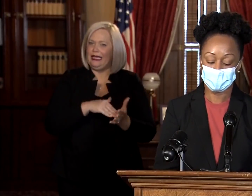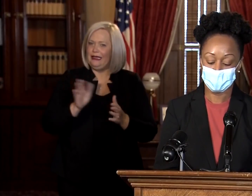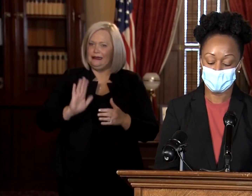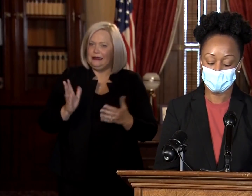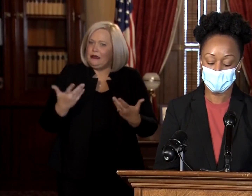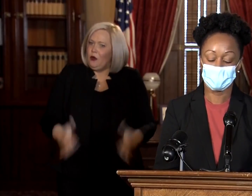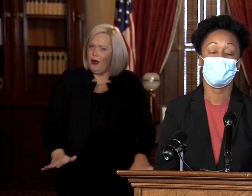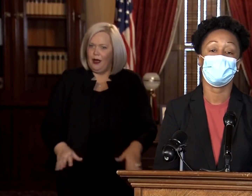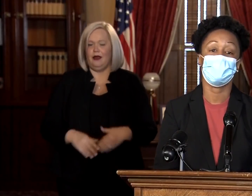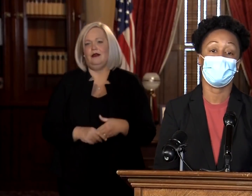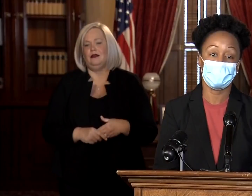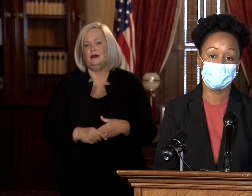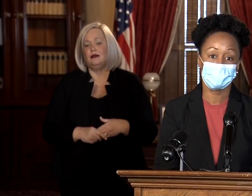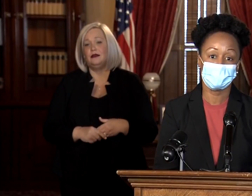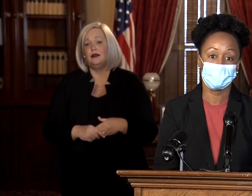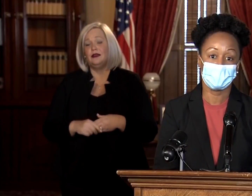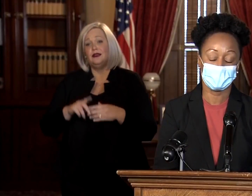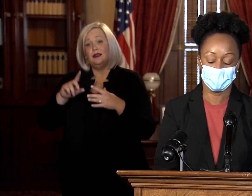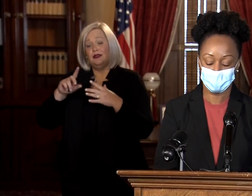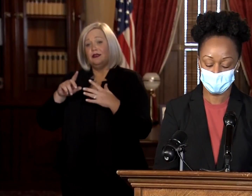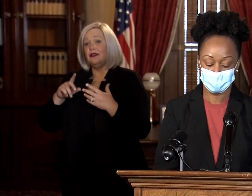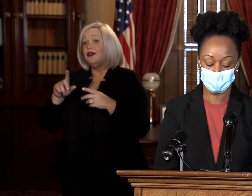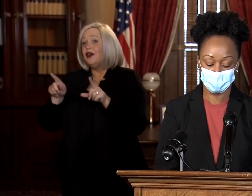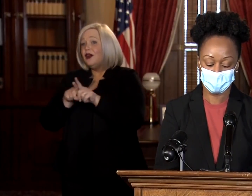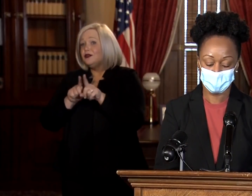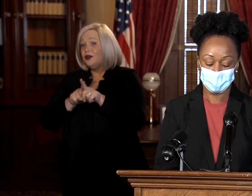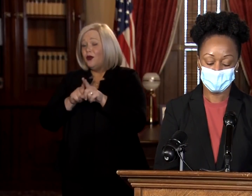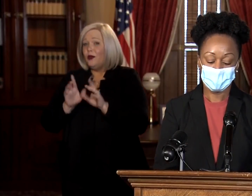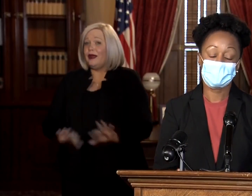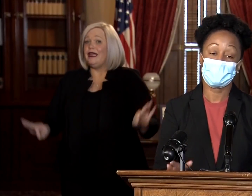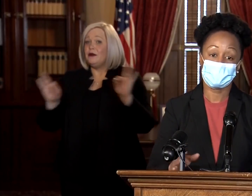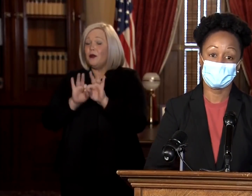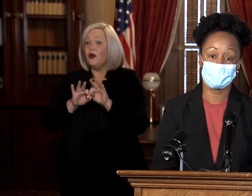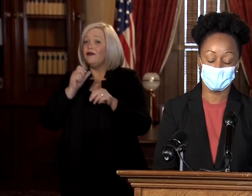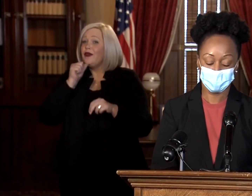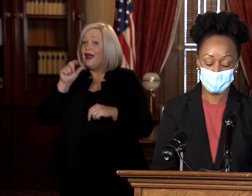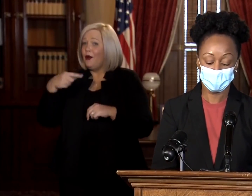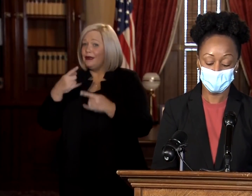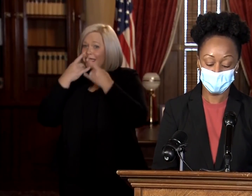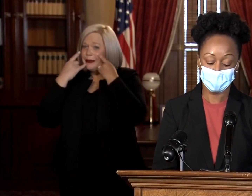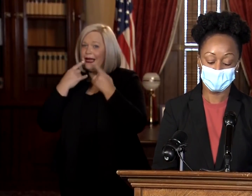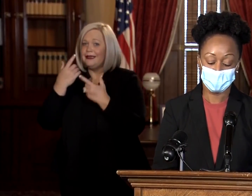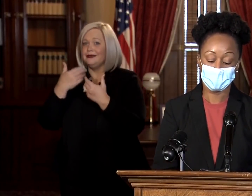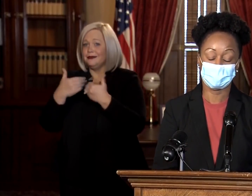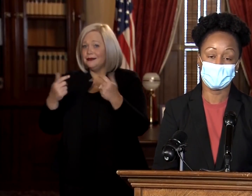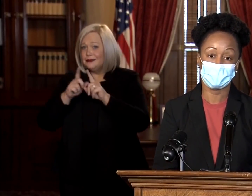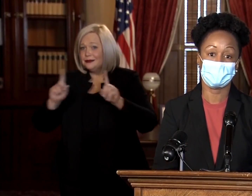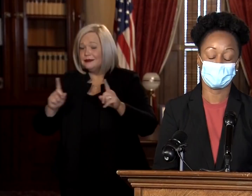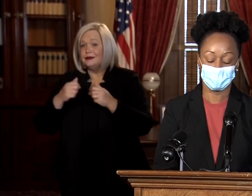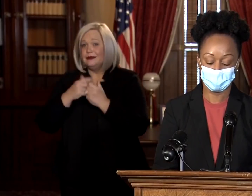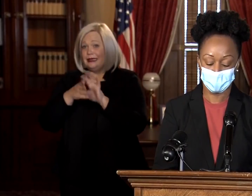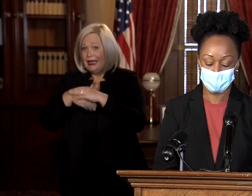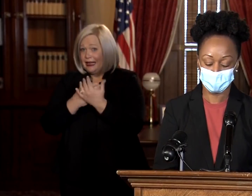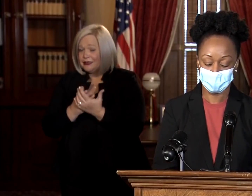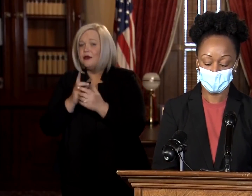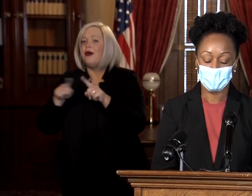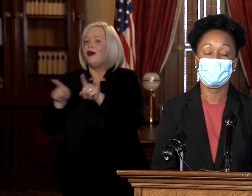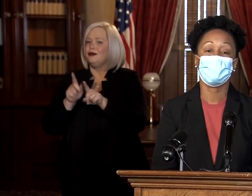from the holidays. Part of each person’s Part of each person’s responsibility in ending this responsibility in ending this pandemic is also getting tested. pandemic is also getting tested. Testing is actually lower than